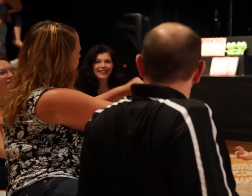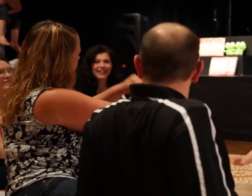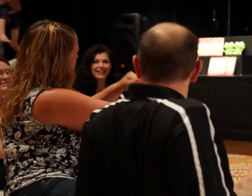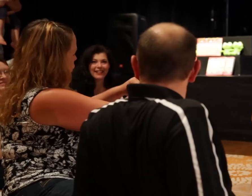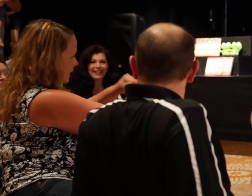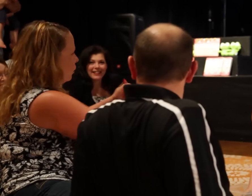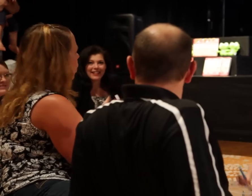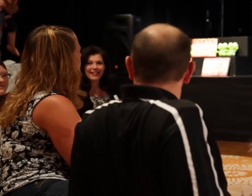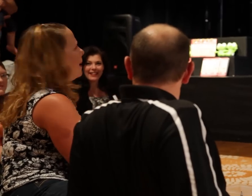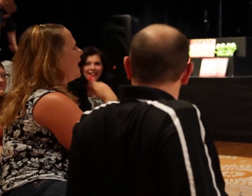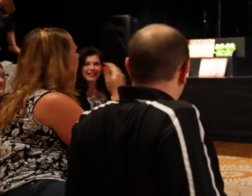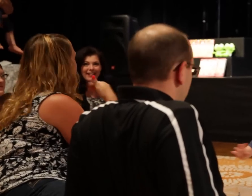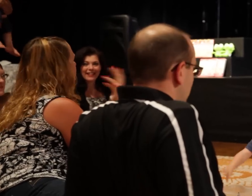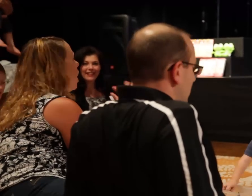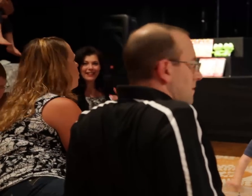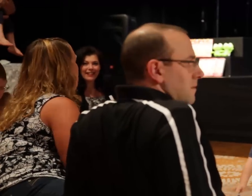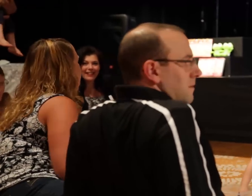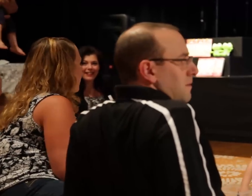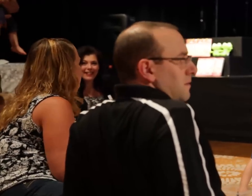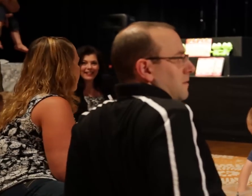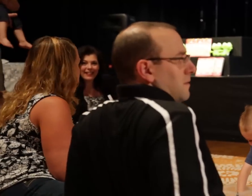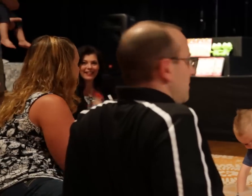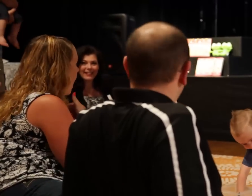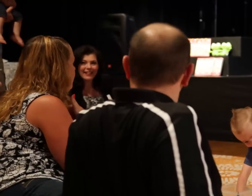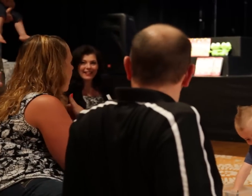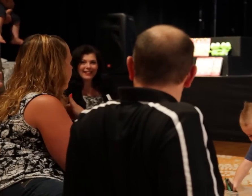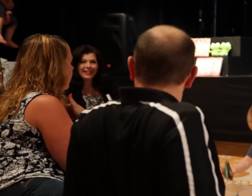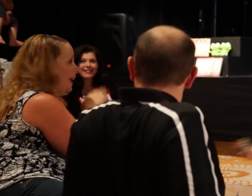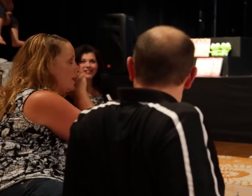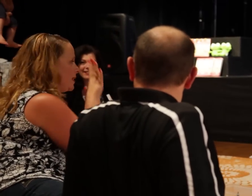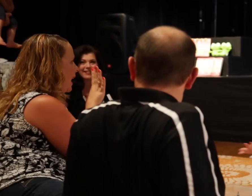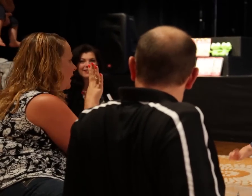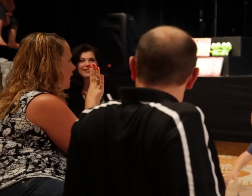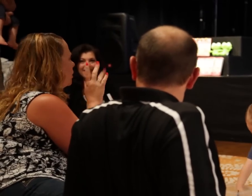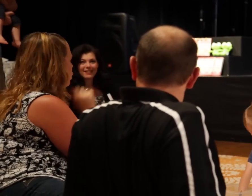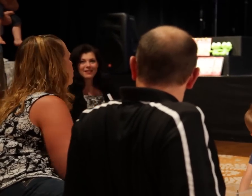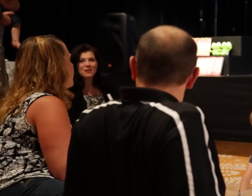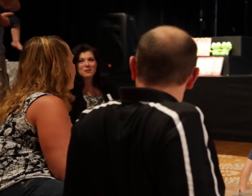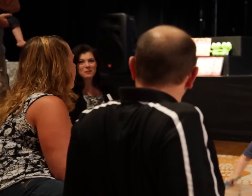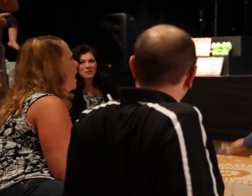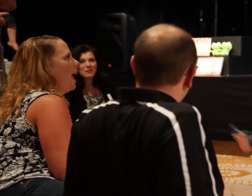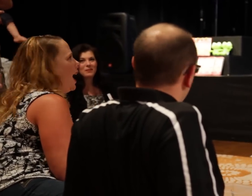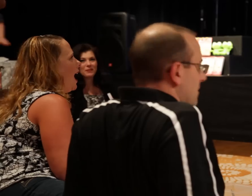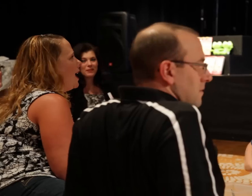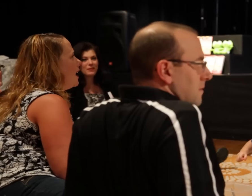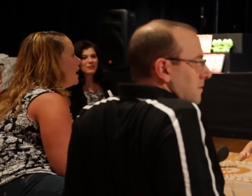I mean all the words that I sign. I didn't even say anything. She just said it. Wow.